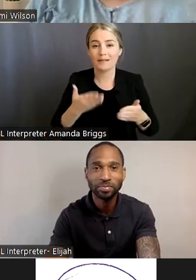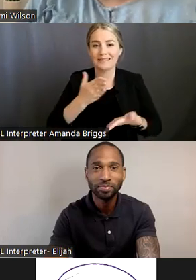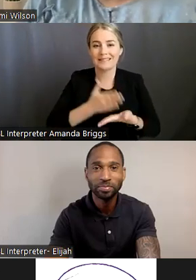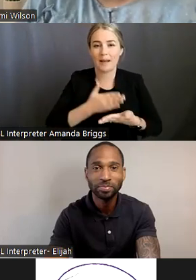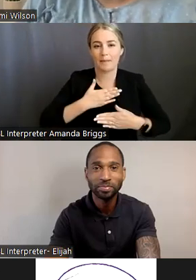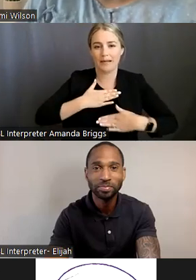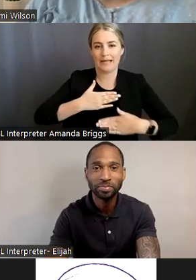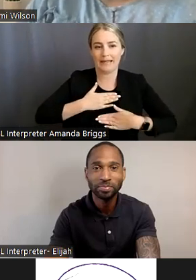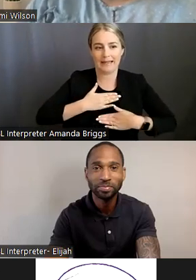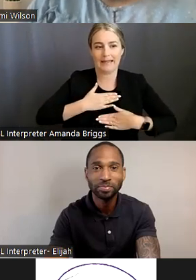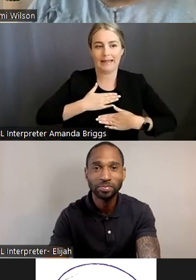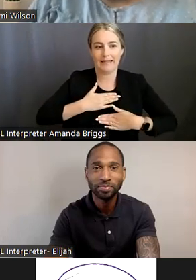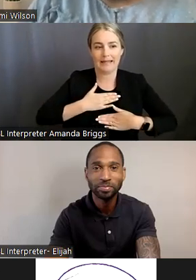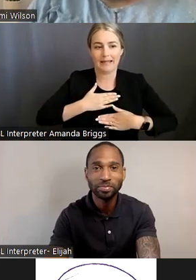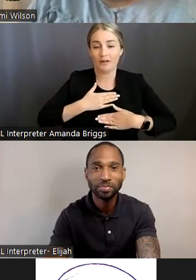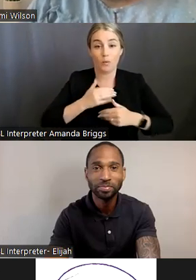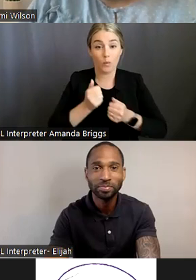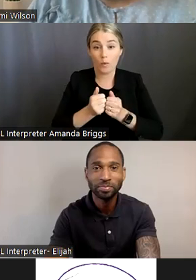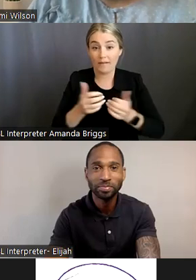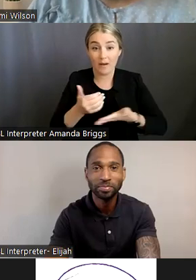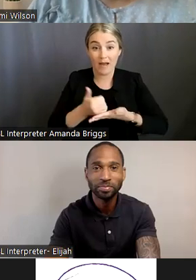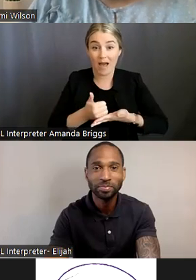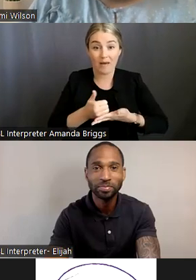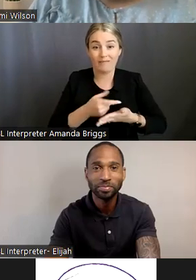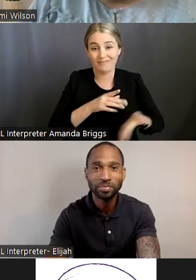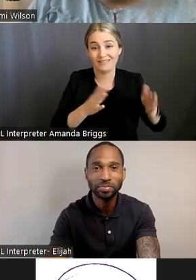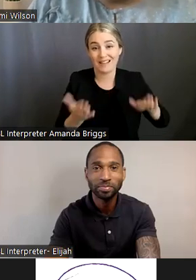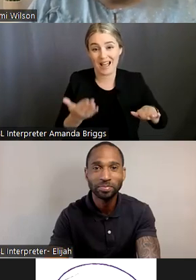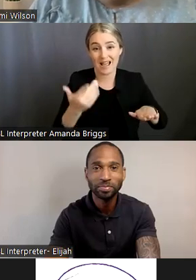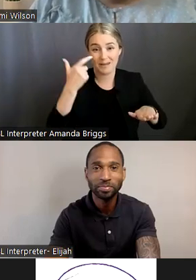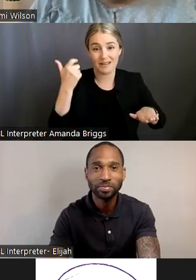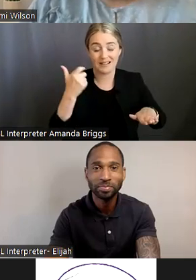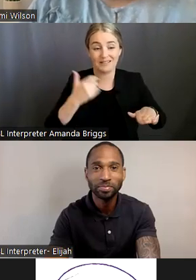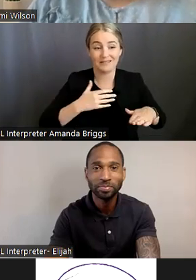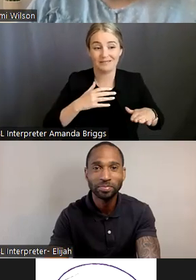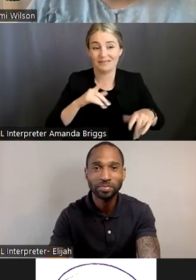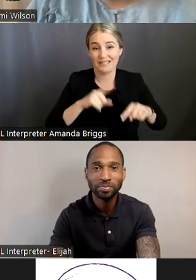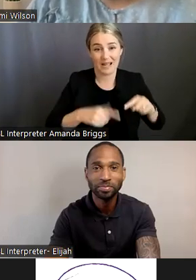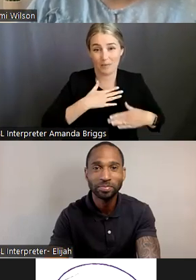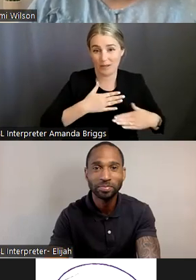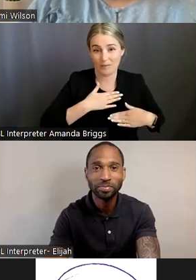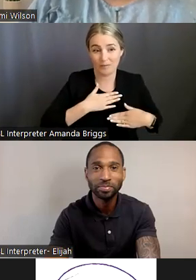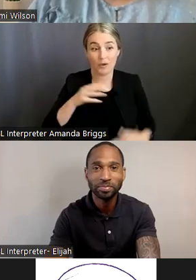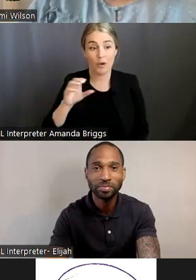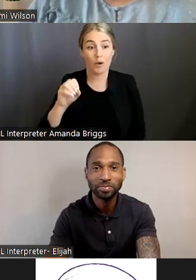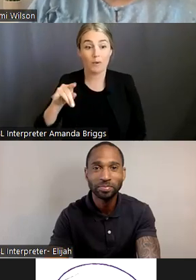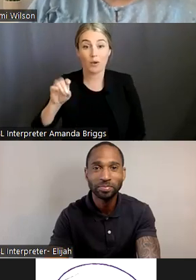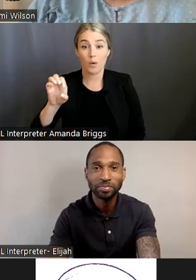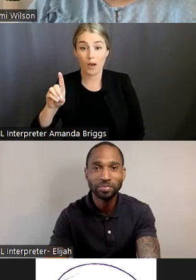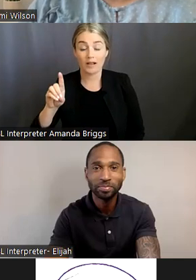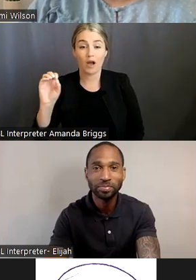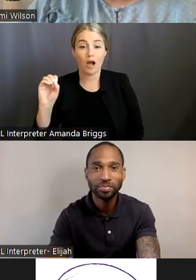oxygen. So opioids are respiratory depressants, mentioned here, and so what essentially